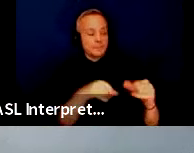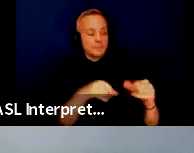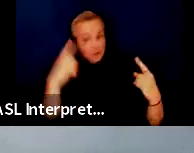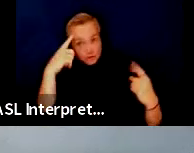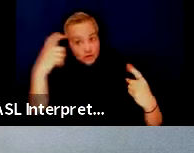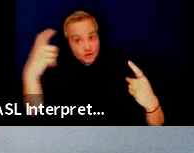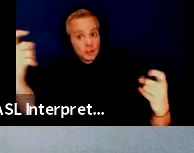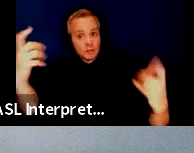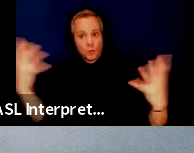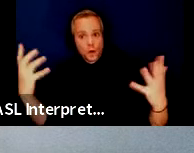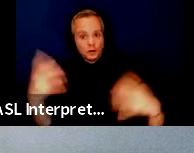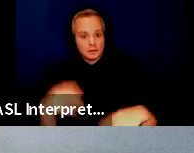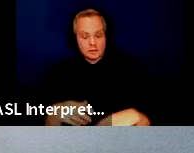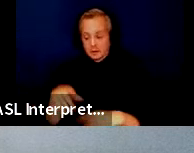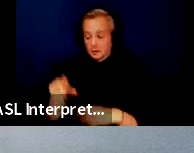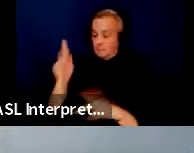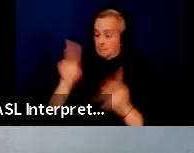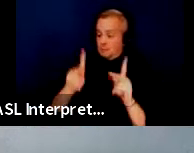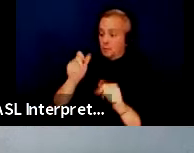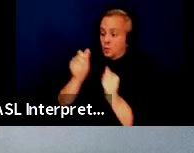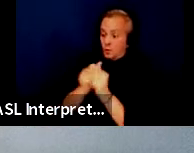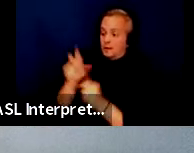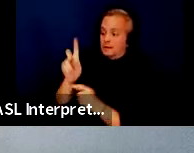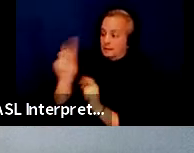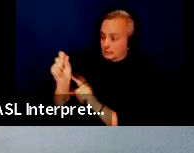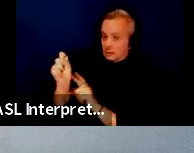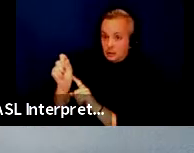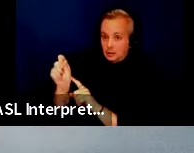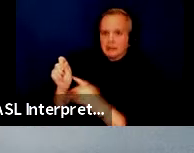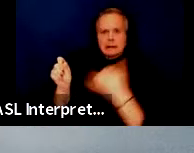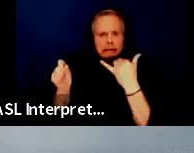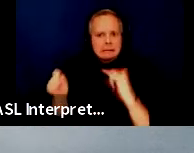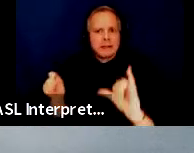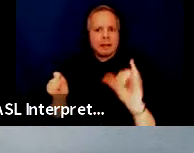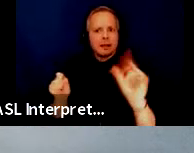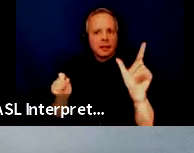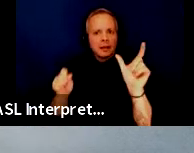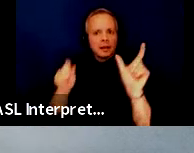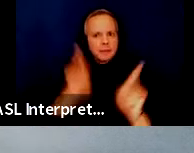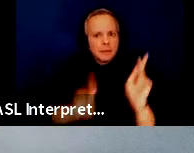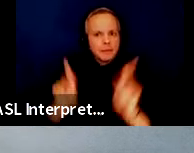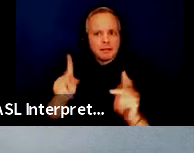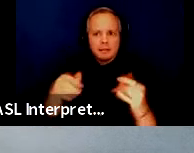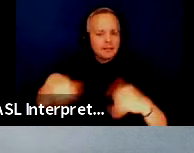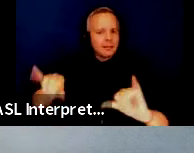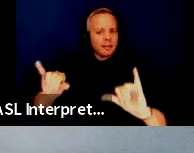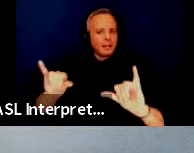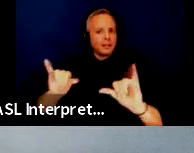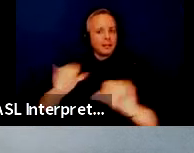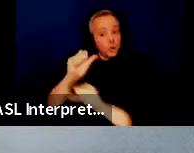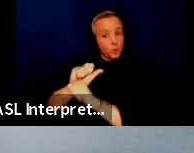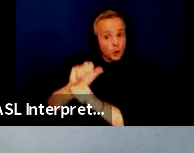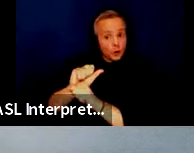SEEN AS PEOPLE WHO WORK, PLAY, AND LIVE THE SAME AS EVERYONE